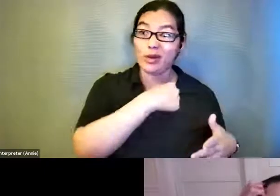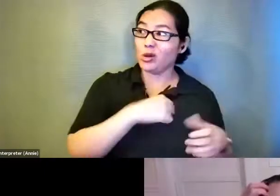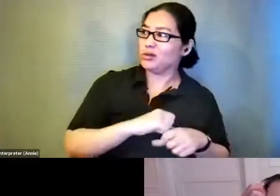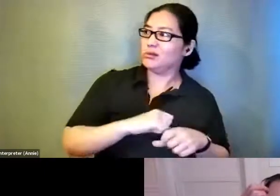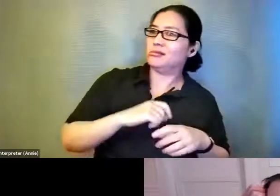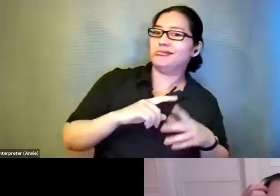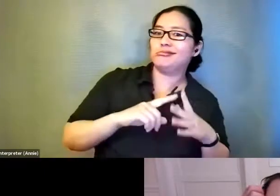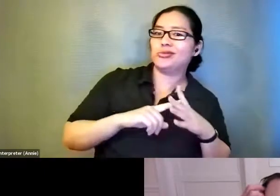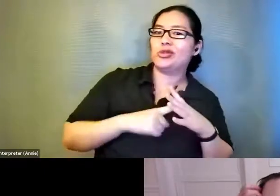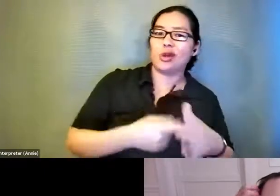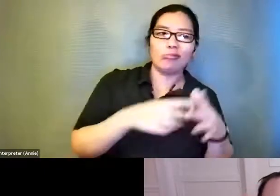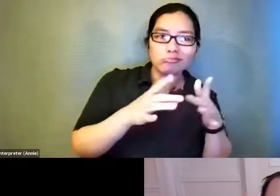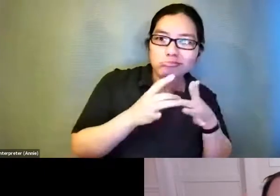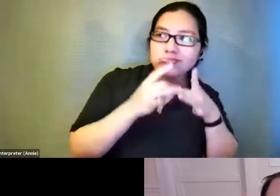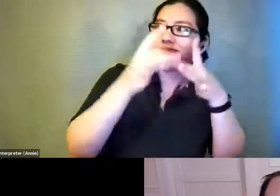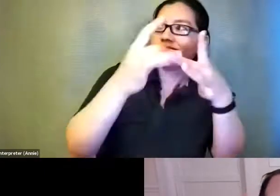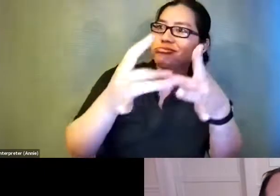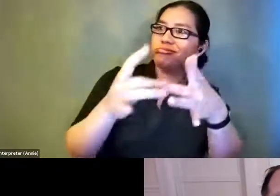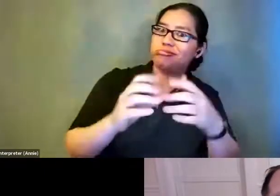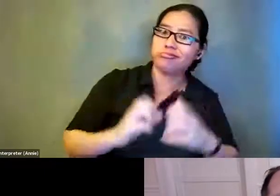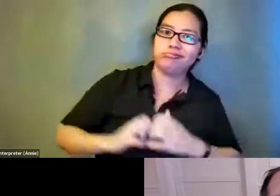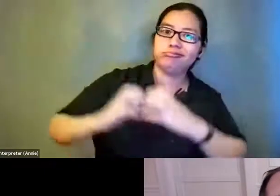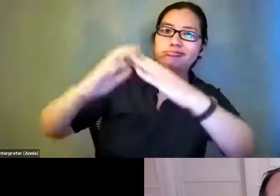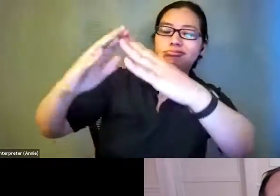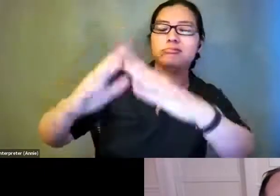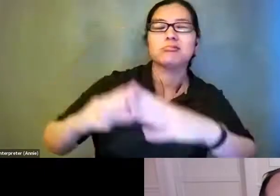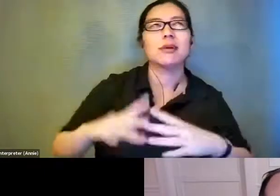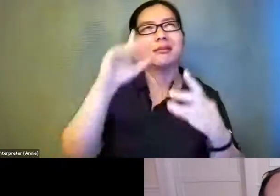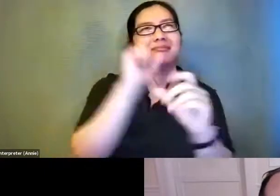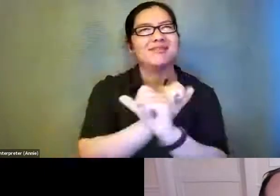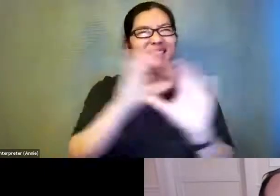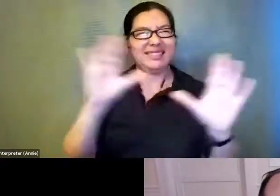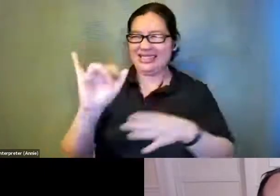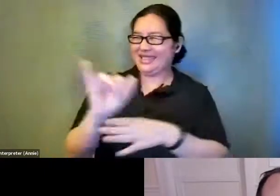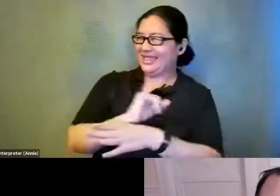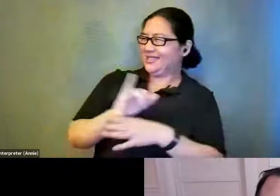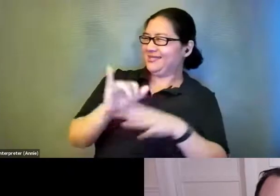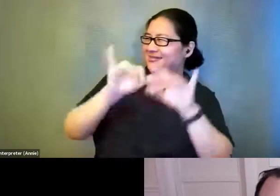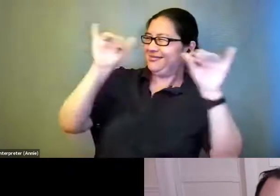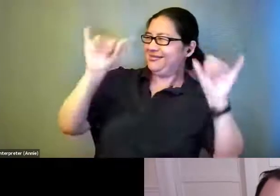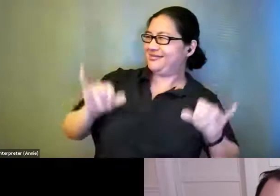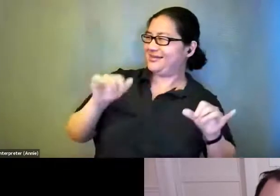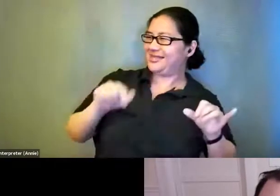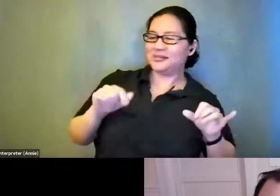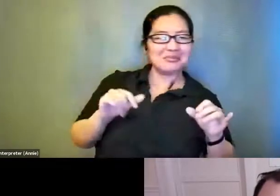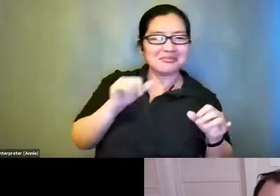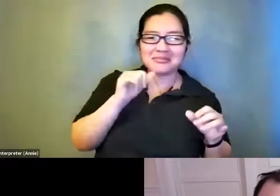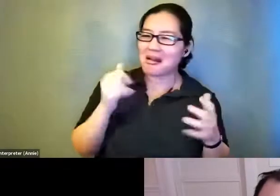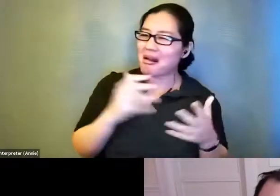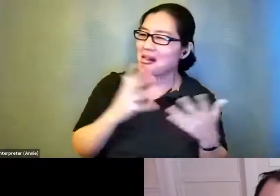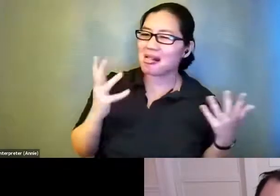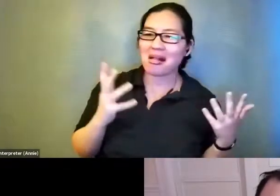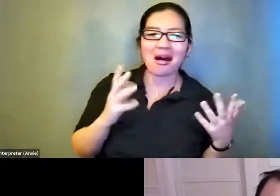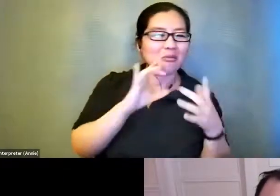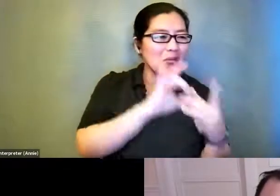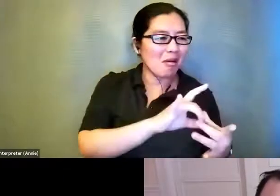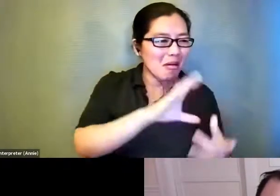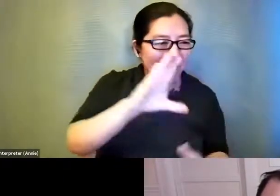ing about an industry that has very little standarding or very little anything going around comics and